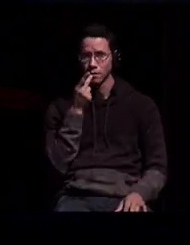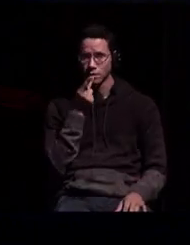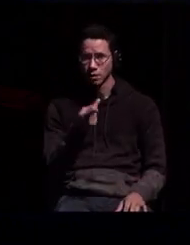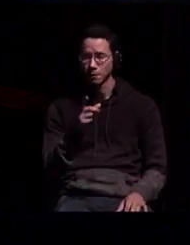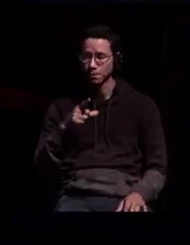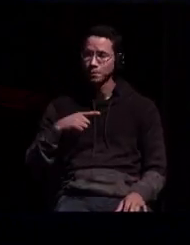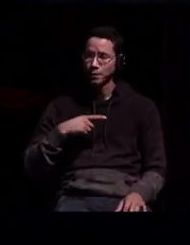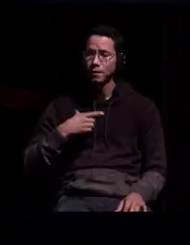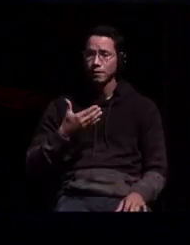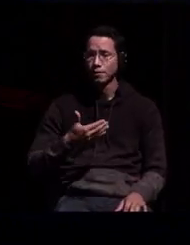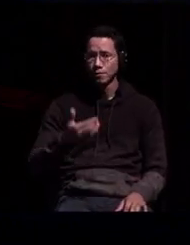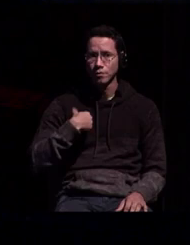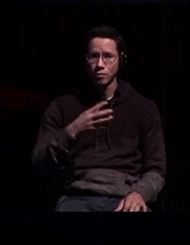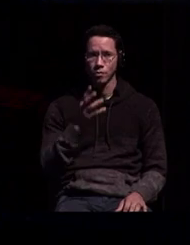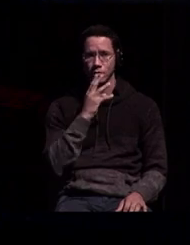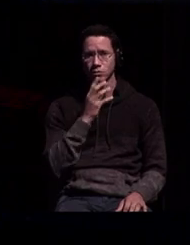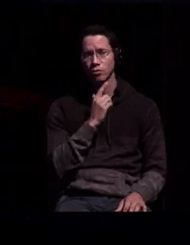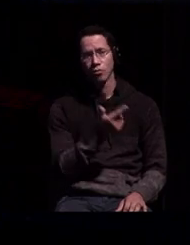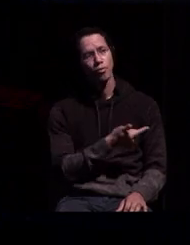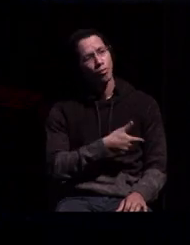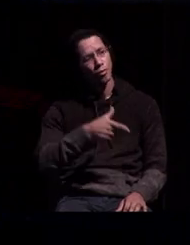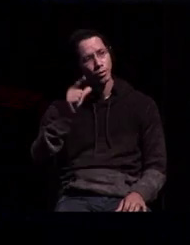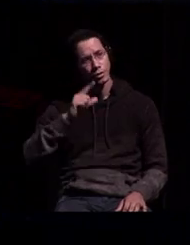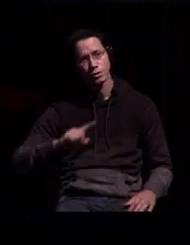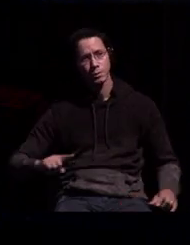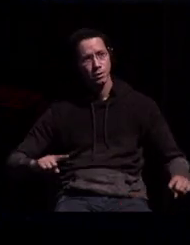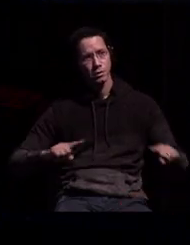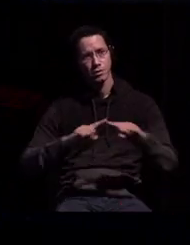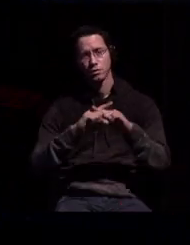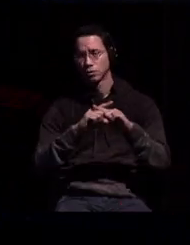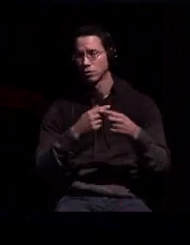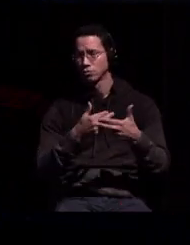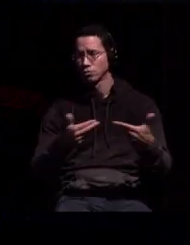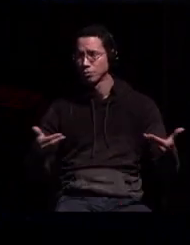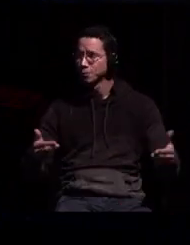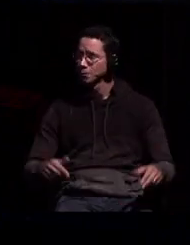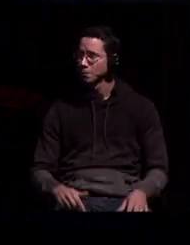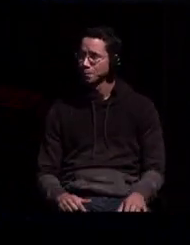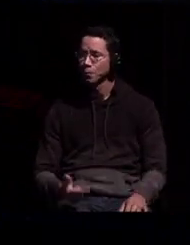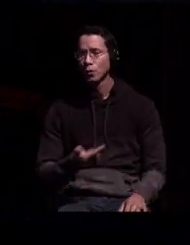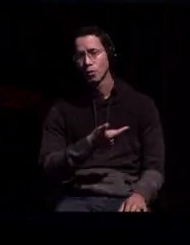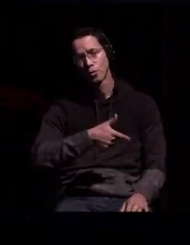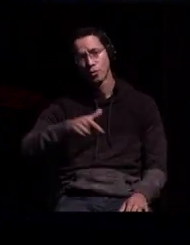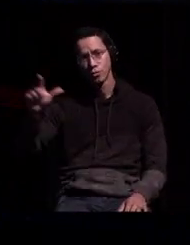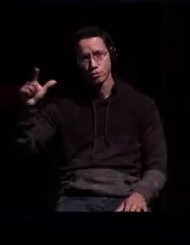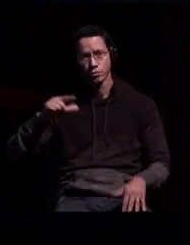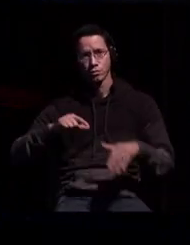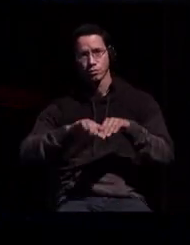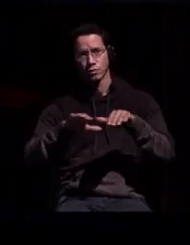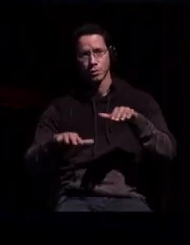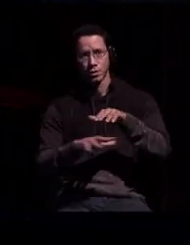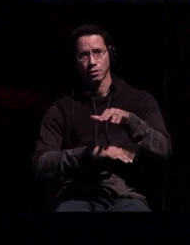further asymmetries, contradictions and vulnerabilities that, if we go even deeper